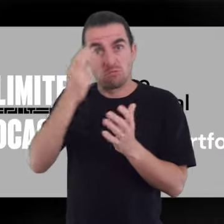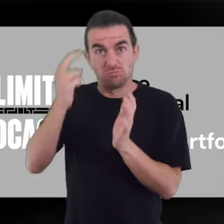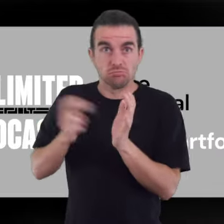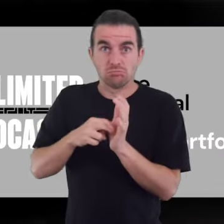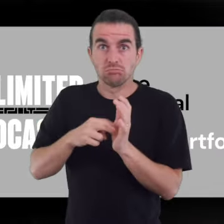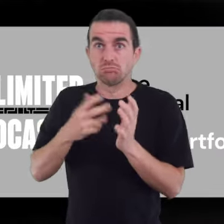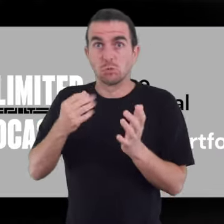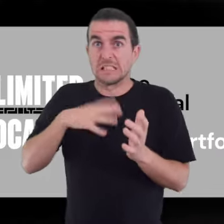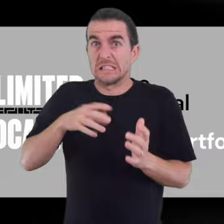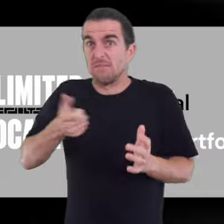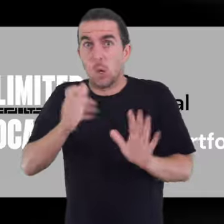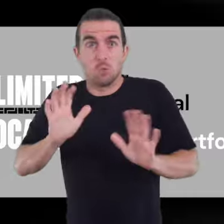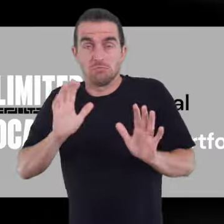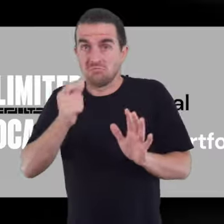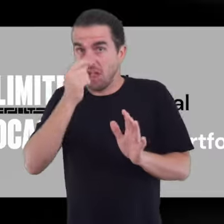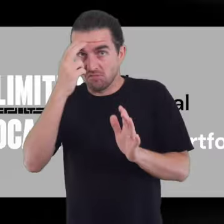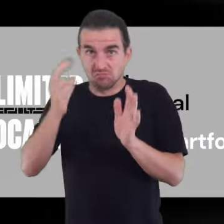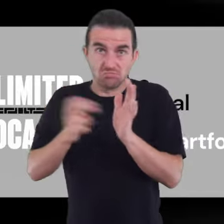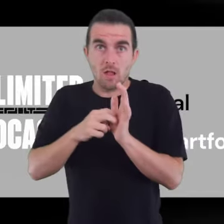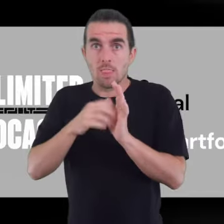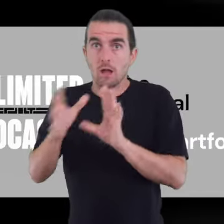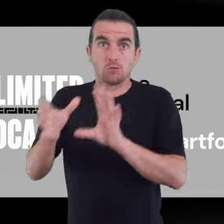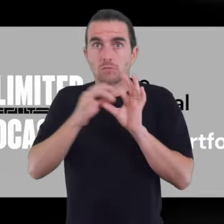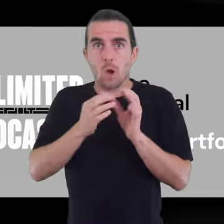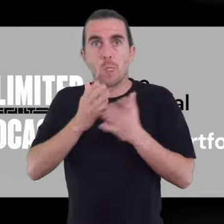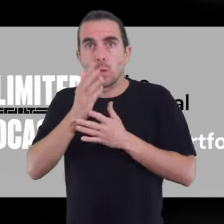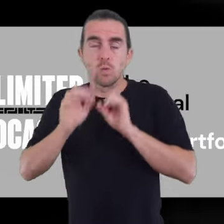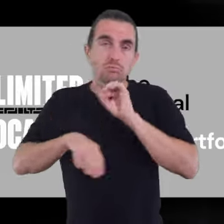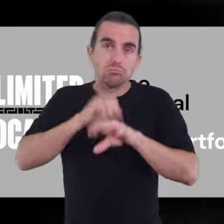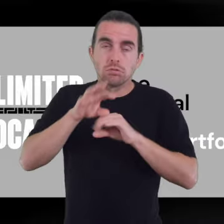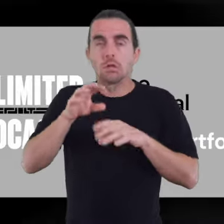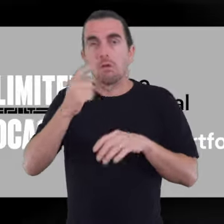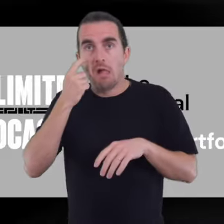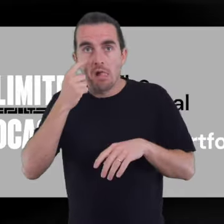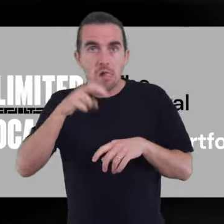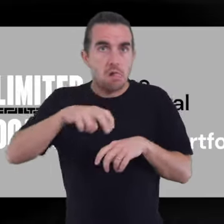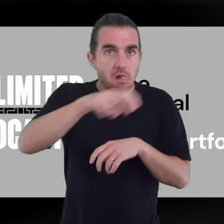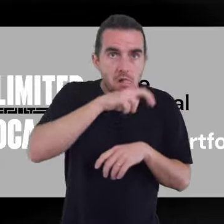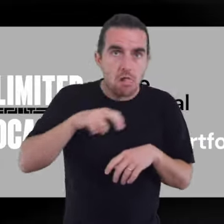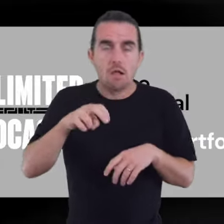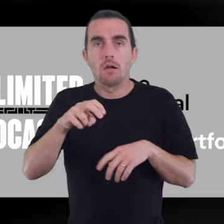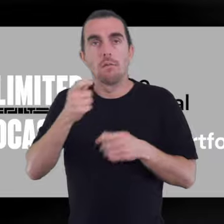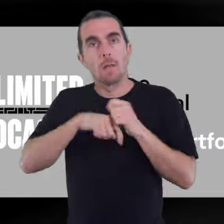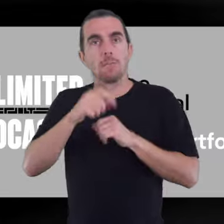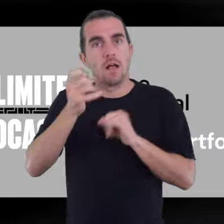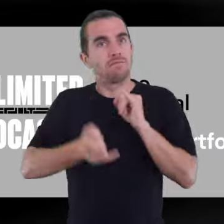without needing any sort of phone or tech with them, and we will be joining all those words and trails together over the festival,